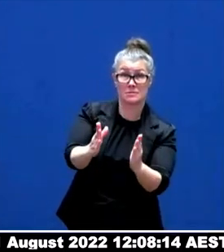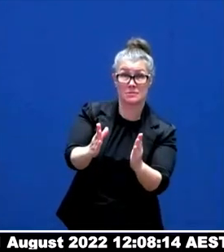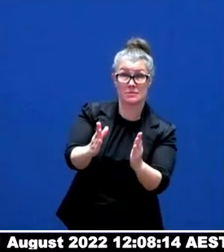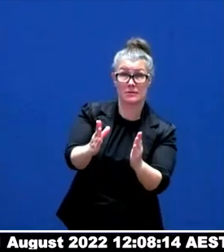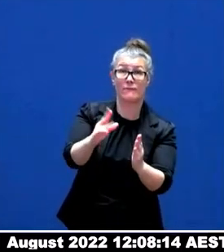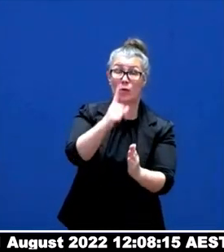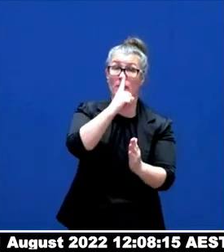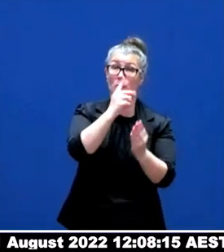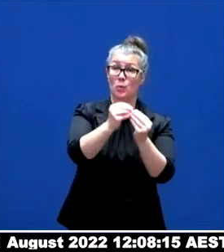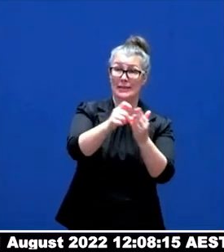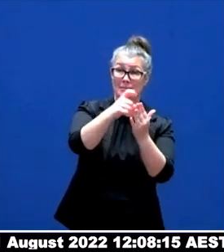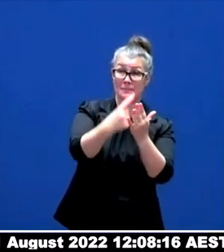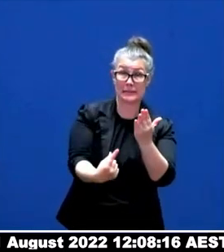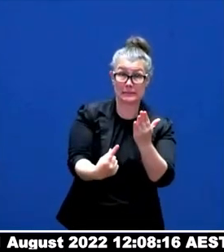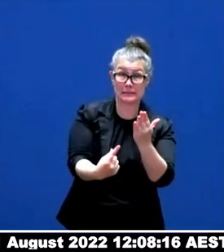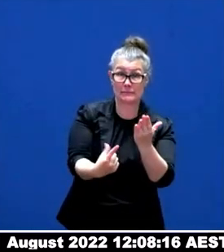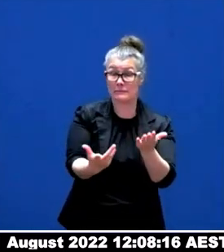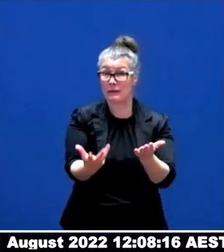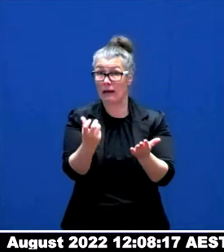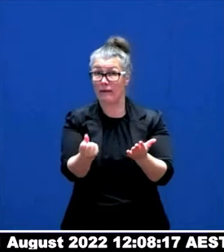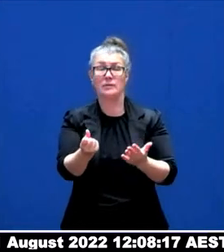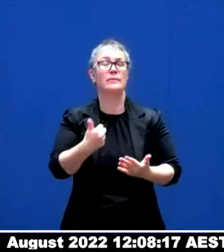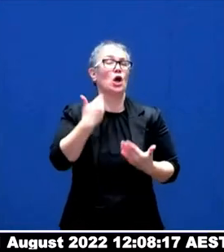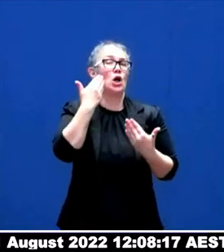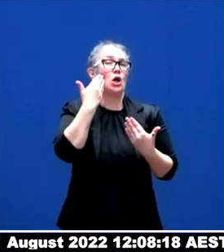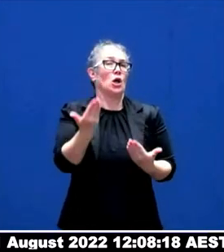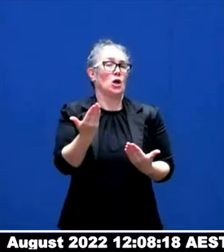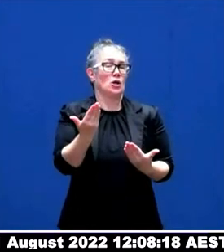with disability in their dwellings? Not that I'm aware of. I'd need to take that on notice.